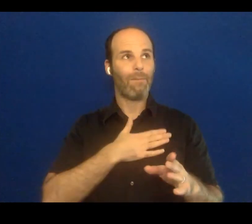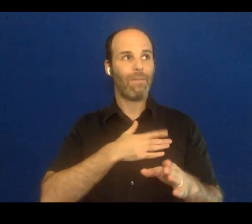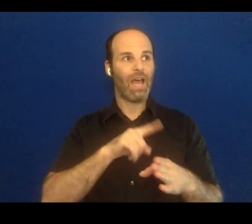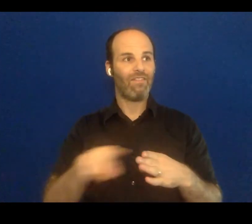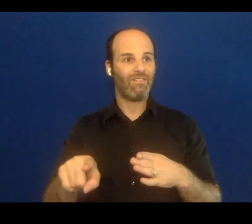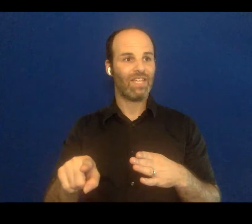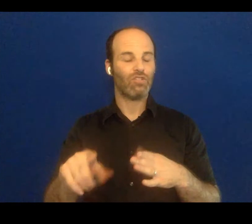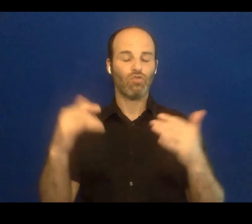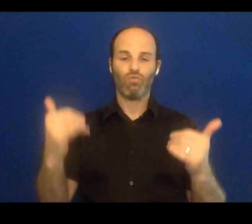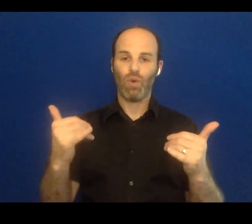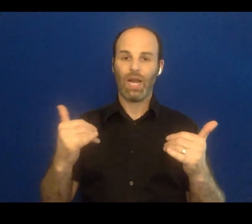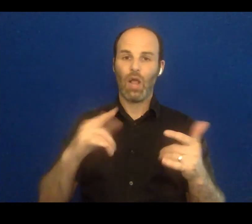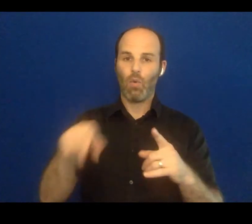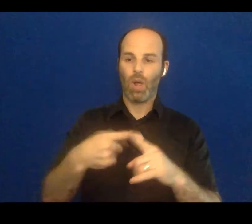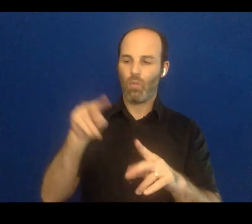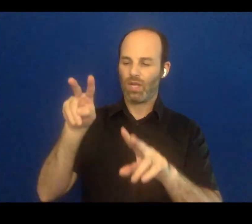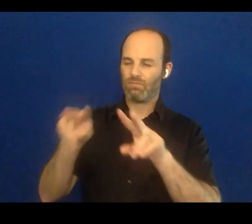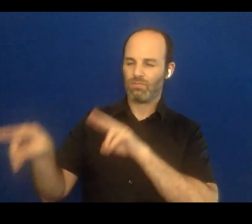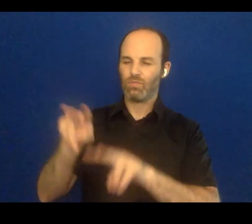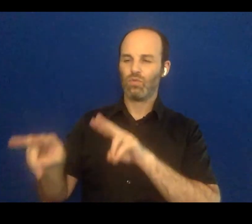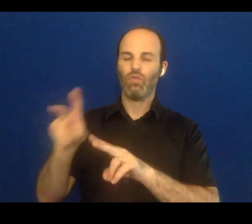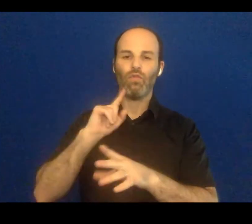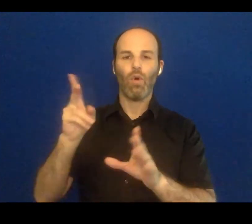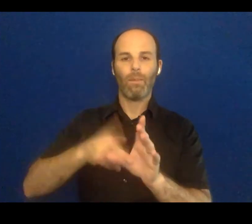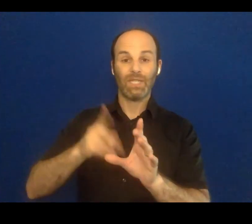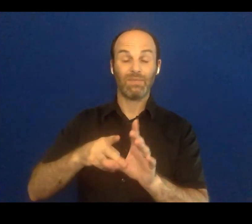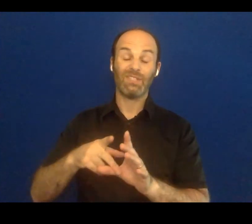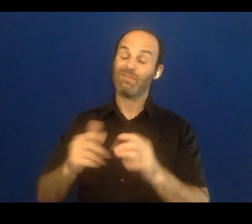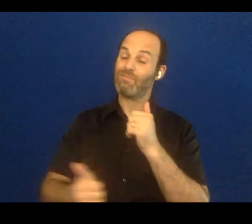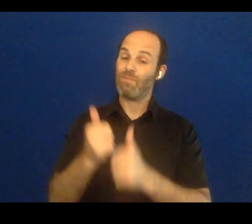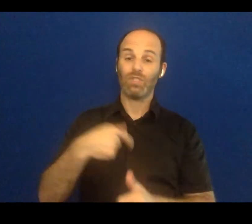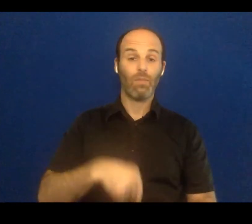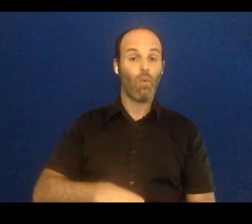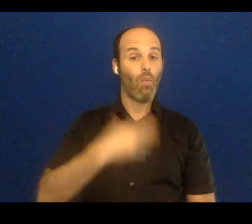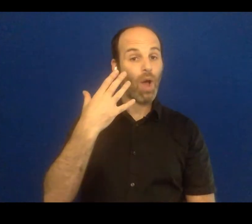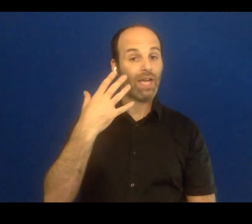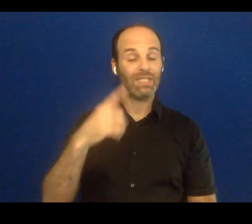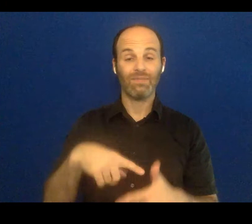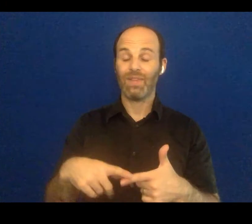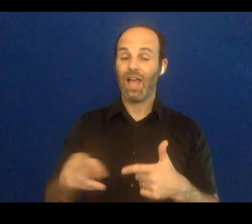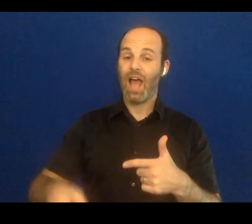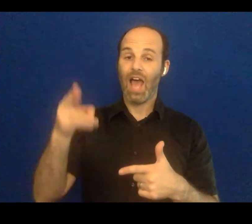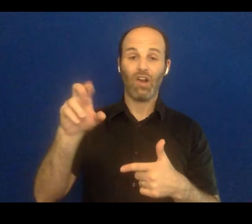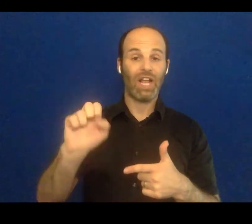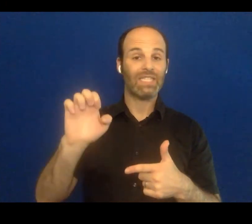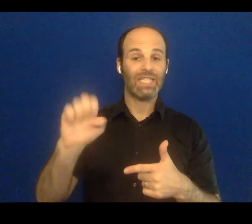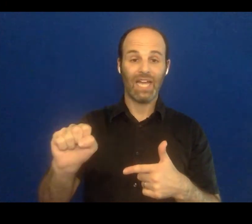OF THE TIME NOW AND THEY ARE LARGELY WHITE, HIGHER CRS AND